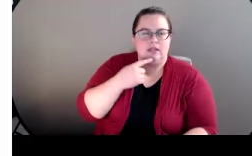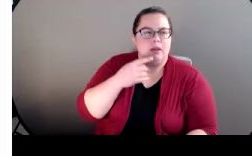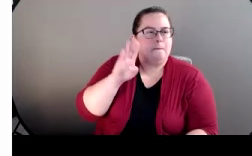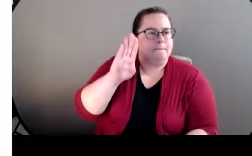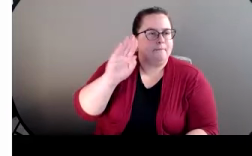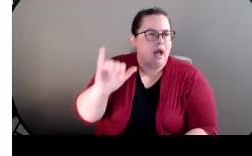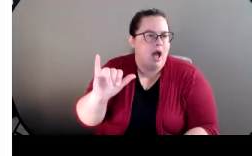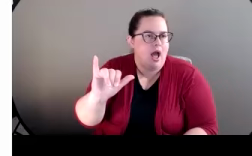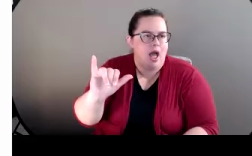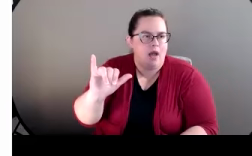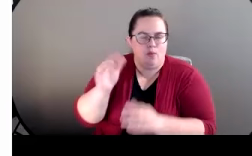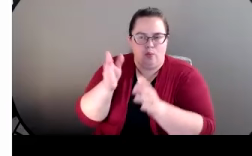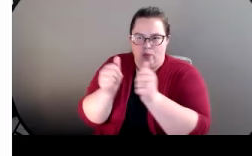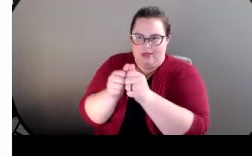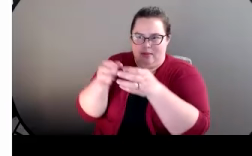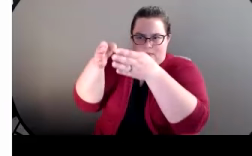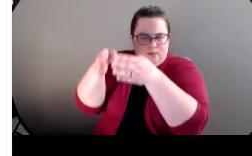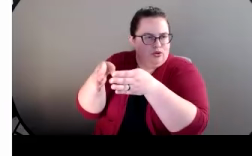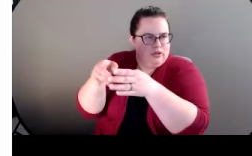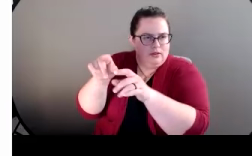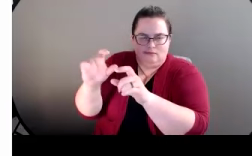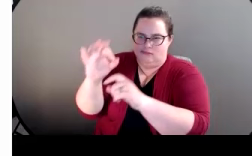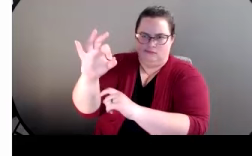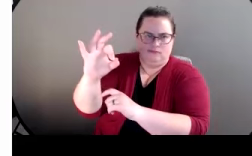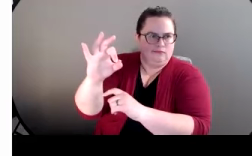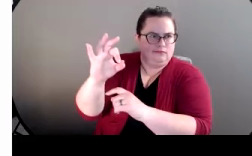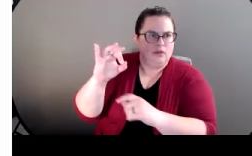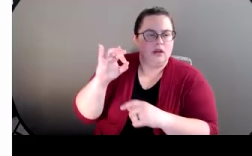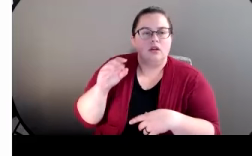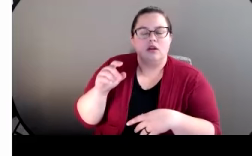if you're using that material, you can do anything with it that you want.